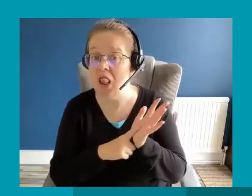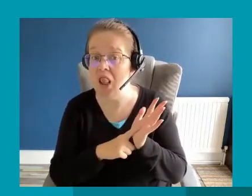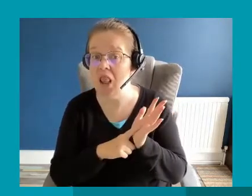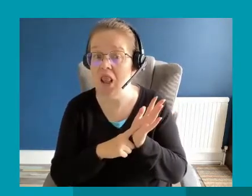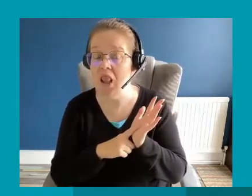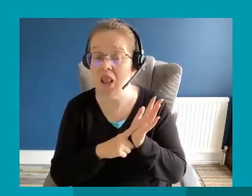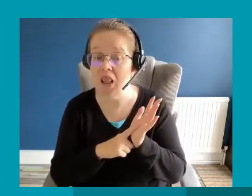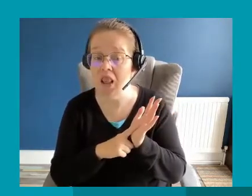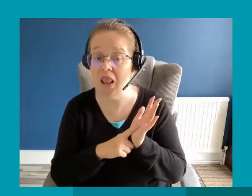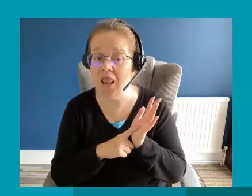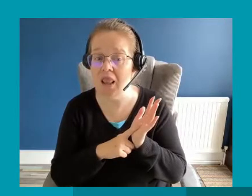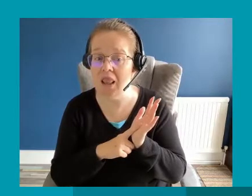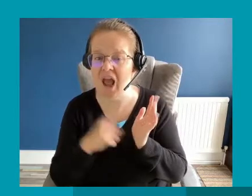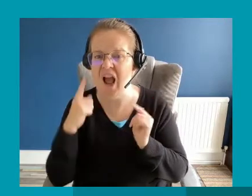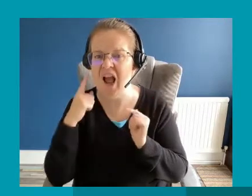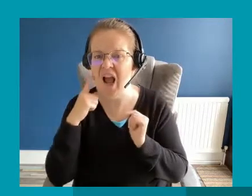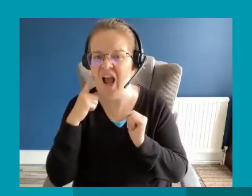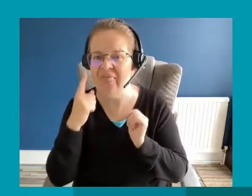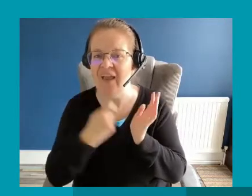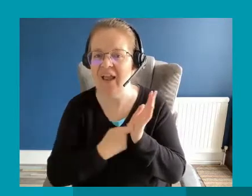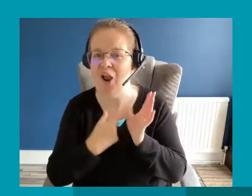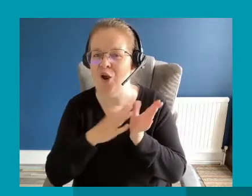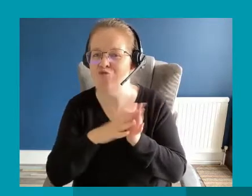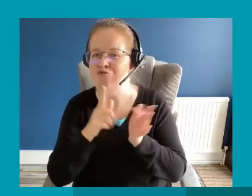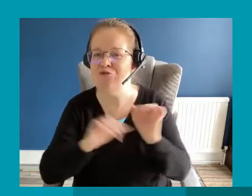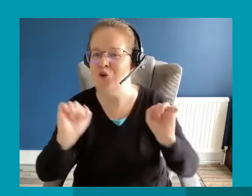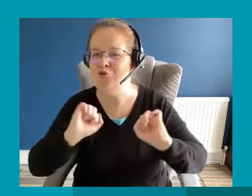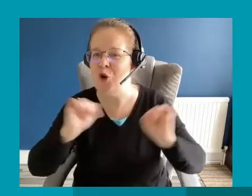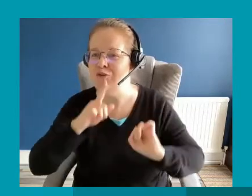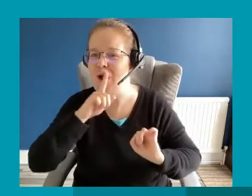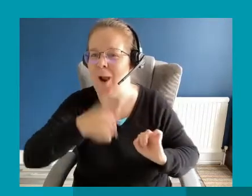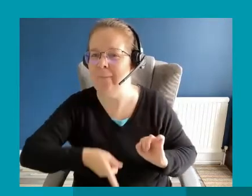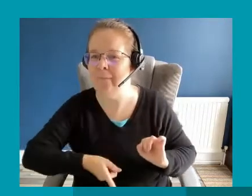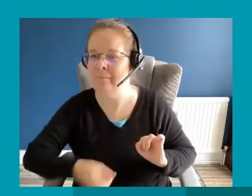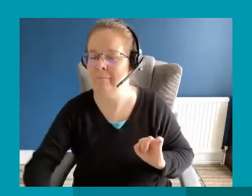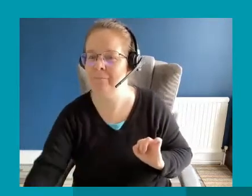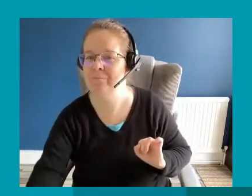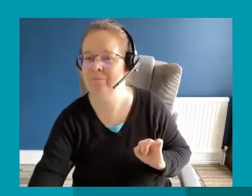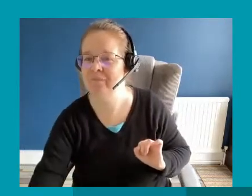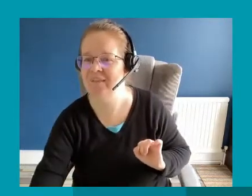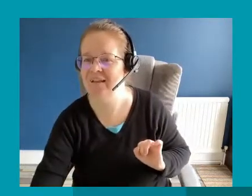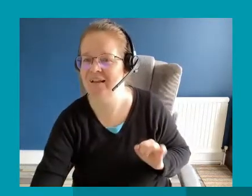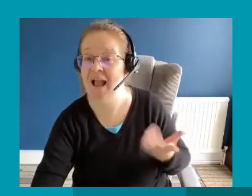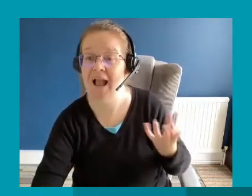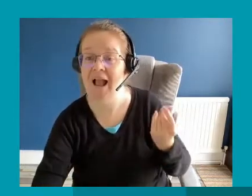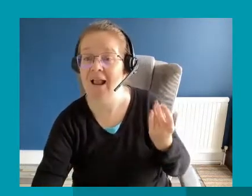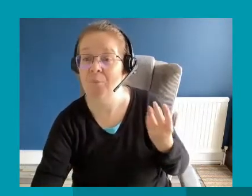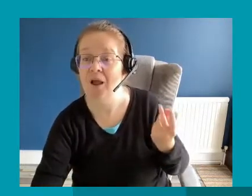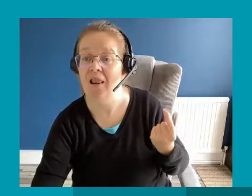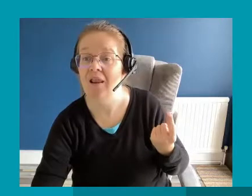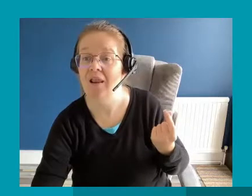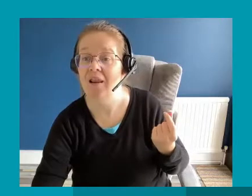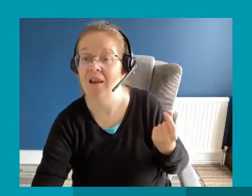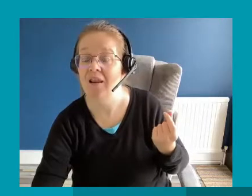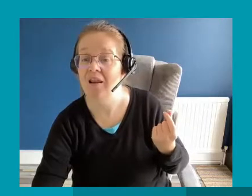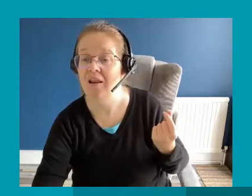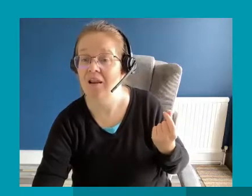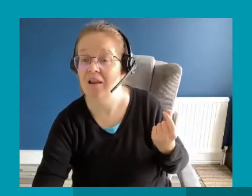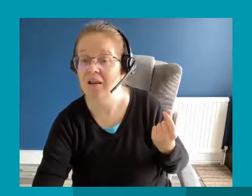I think Rachel needs to two on mute while she's figuring that out. Do we have anyone else or anything?